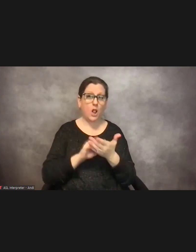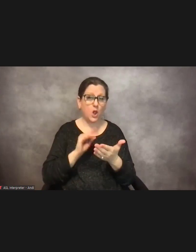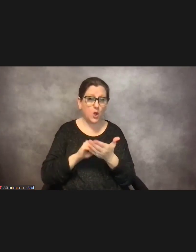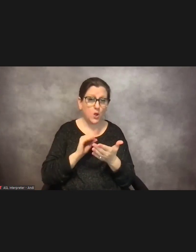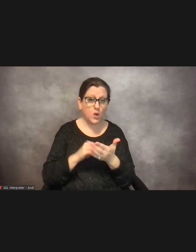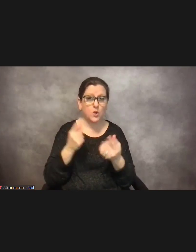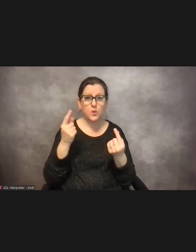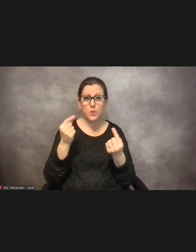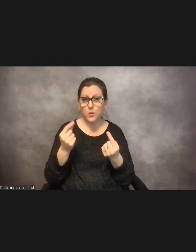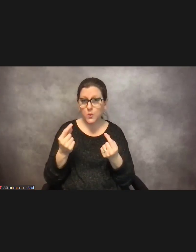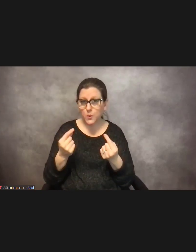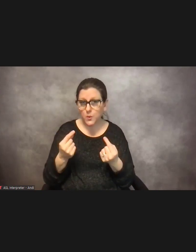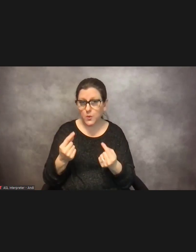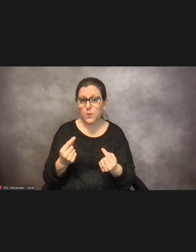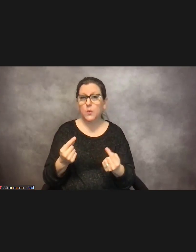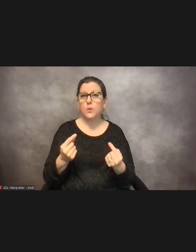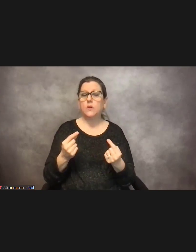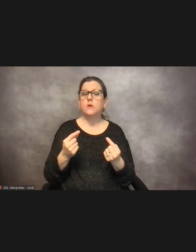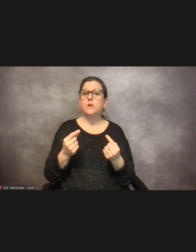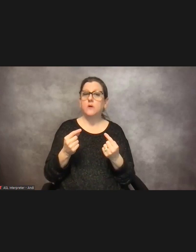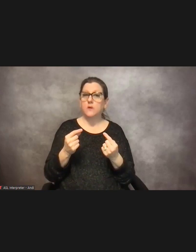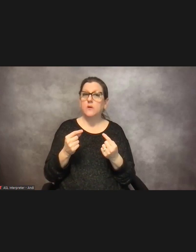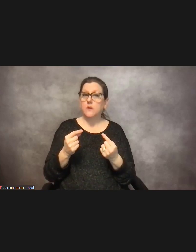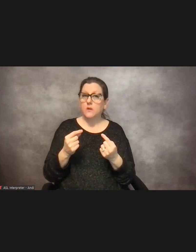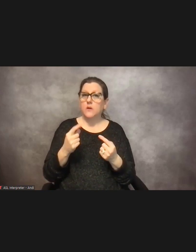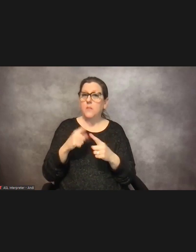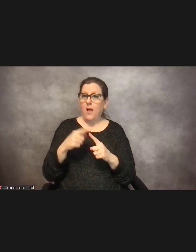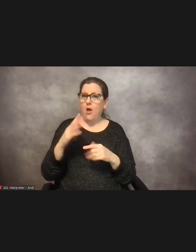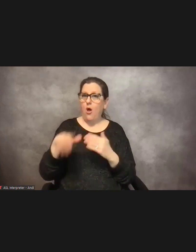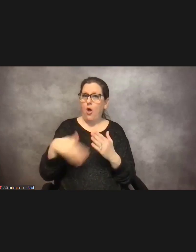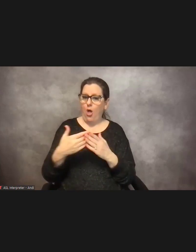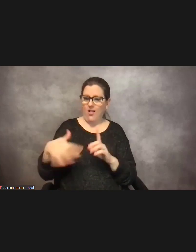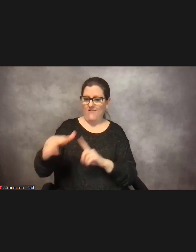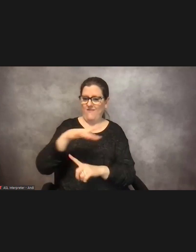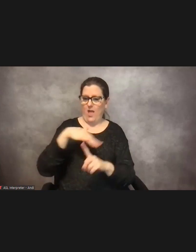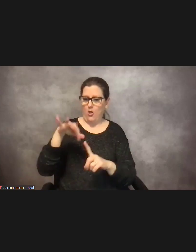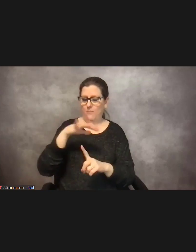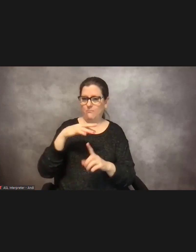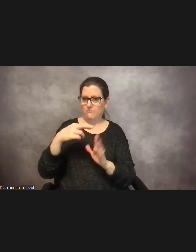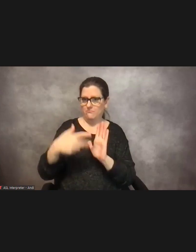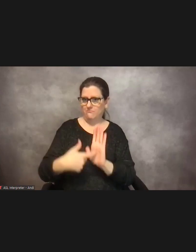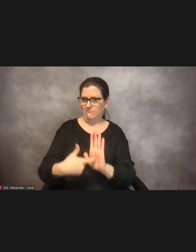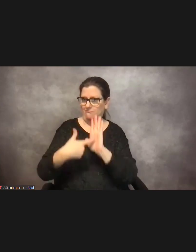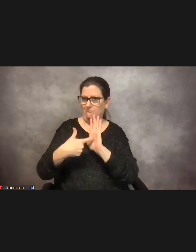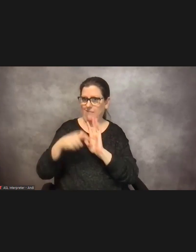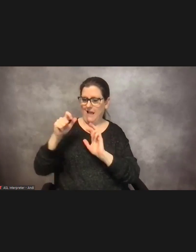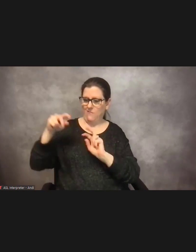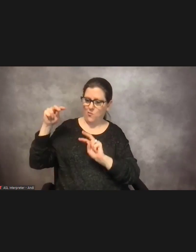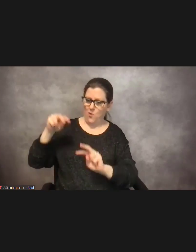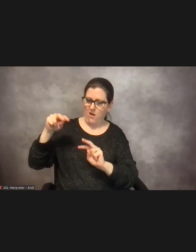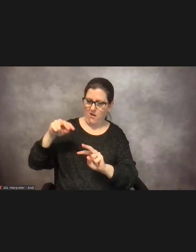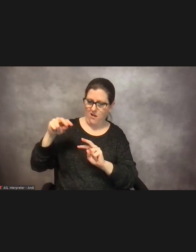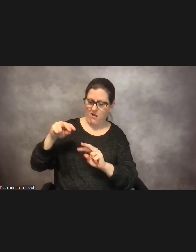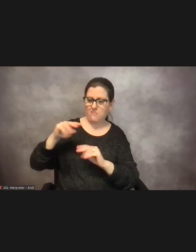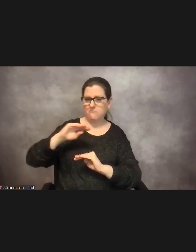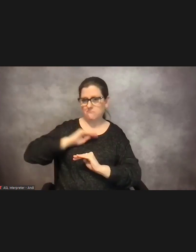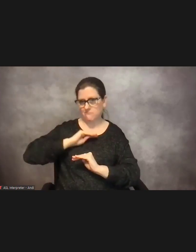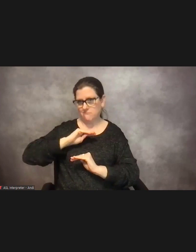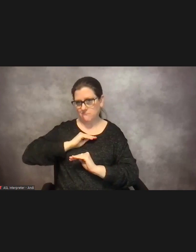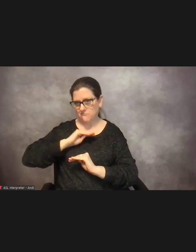the conditioning and the screening process and all of the environmental conditions that need to be monitored and met as you